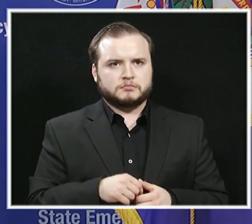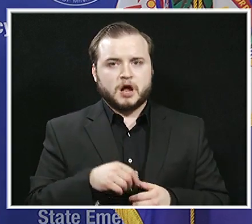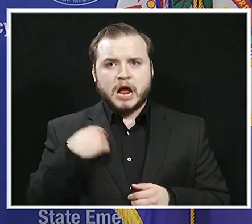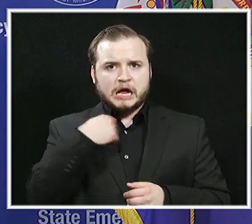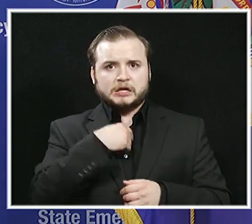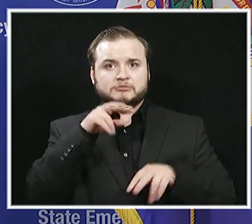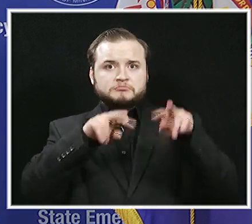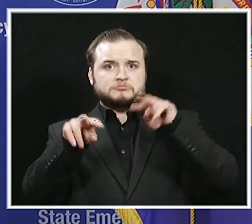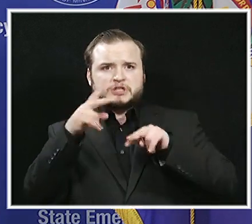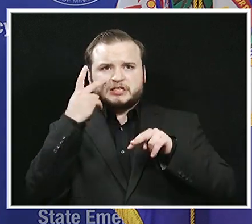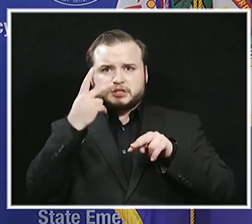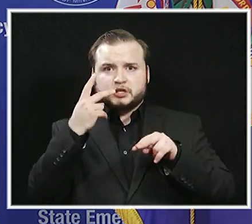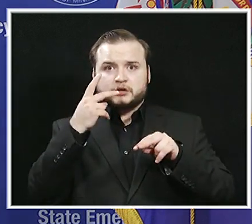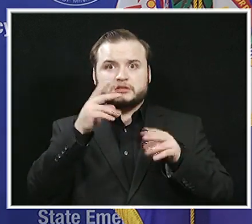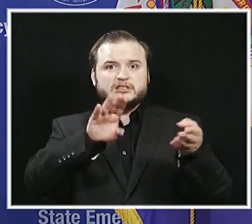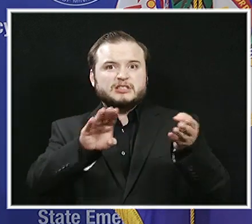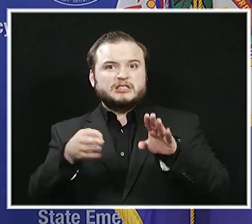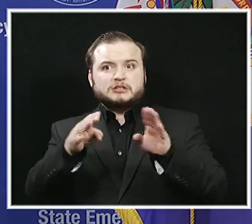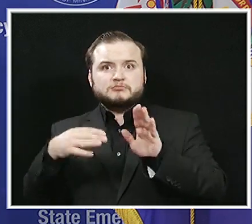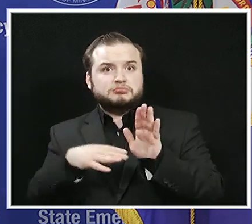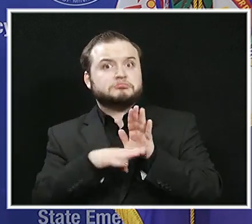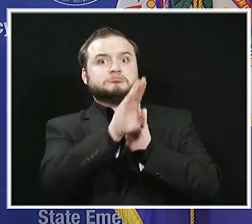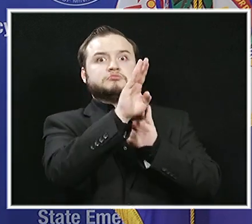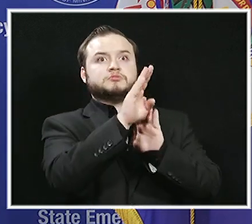we do leave that we're not having